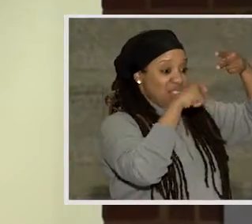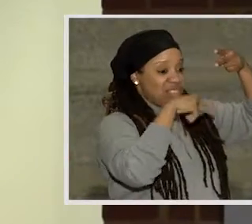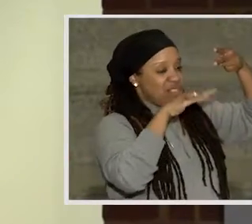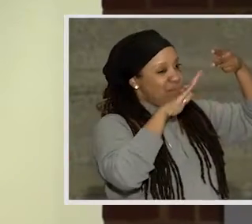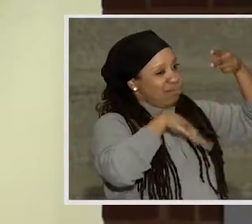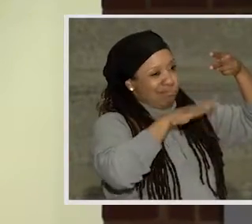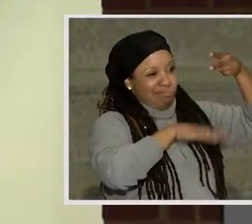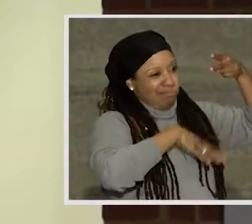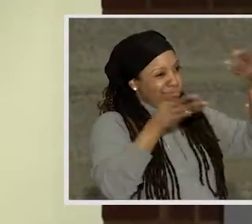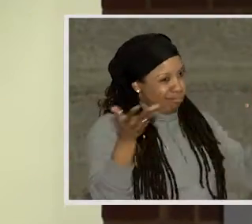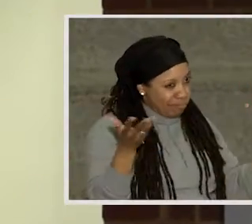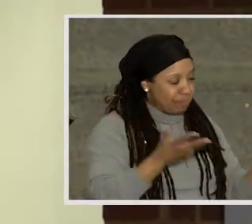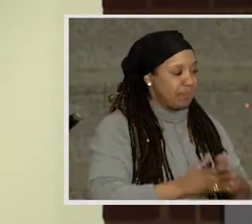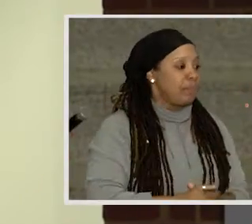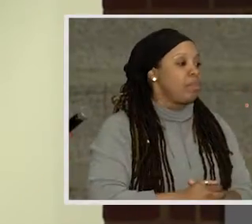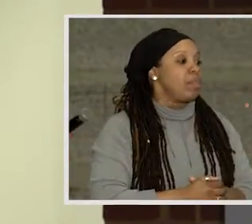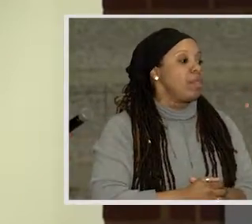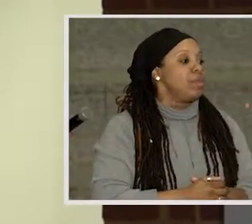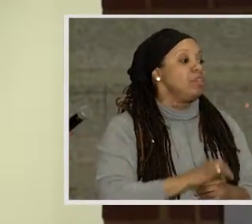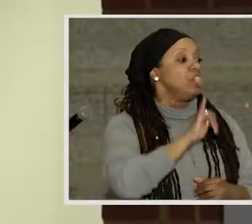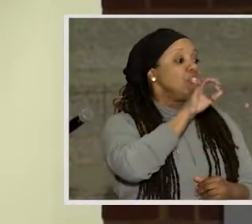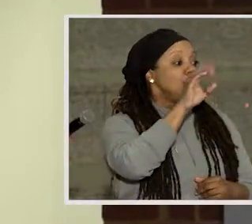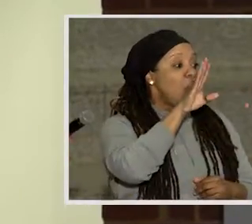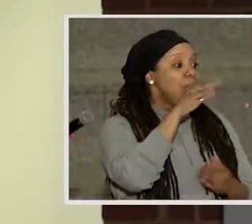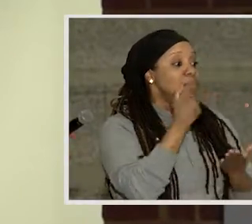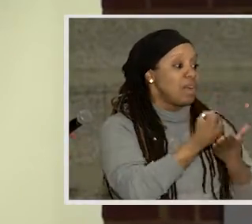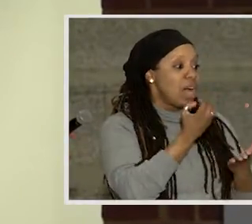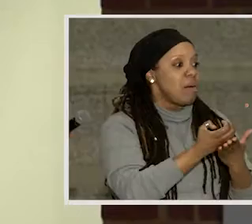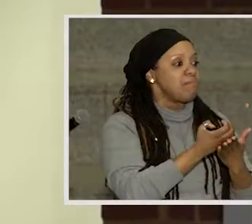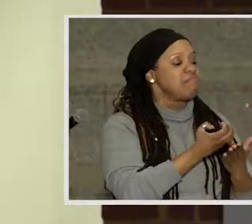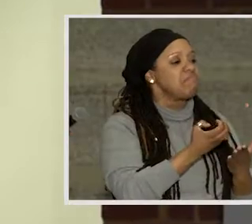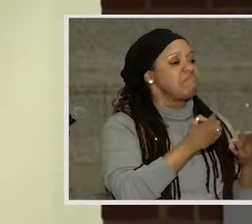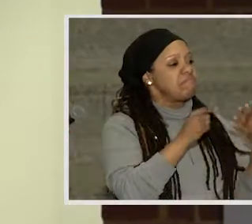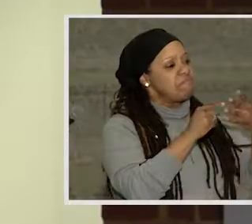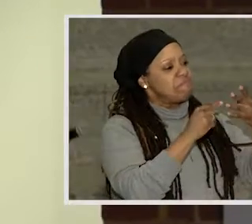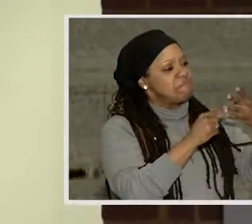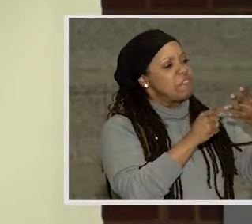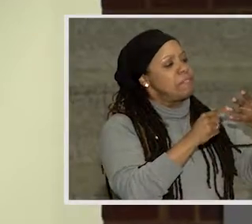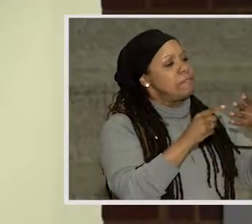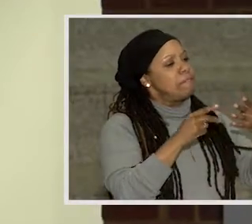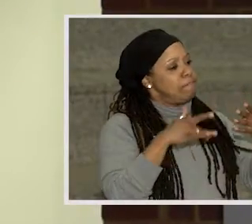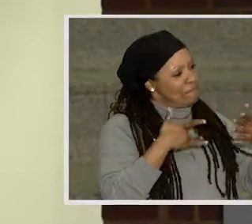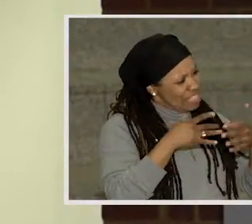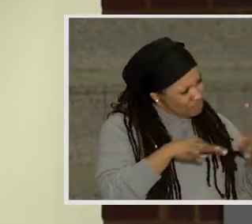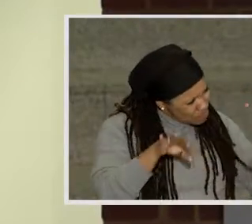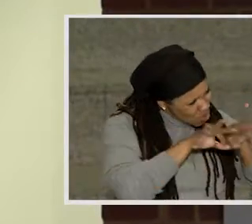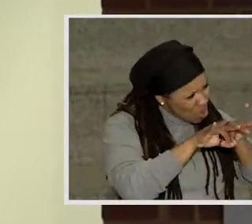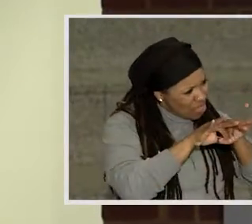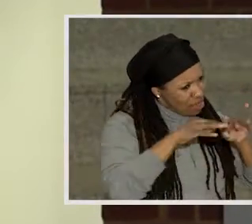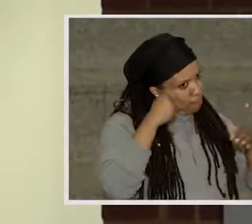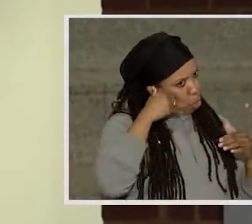HEAVIEST AREA OF EMPHASIS. 20 ON HOUSING BECAUSE THAT IS VERY IMPORTANT. $10 ON GOVERNMENT OPERATIONS